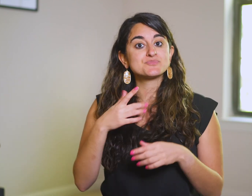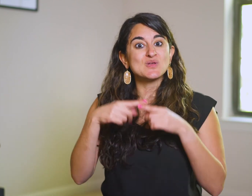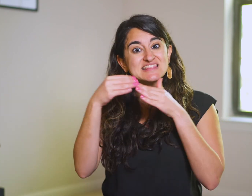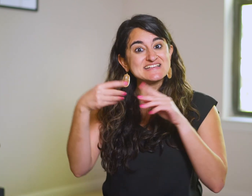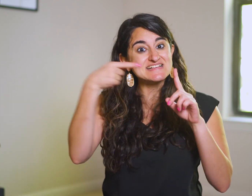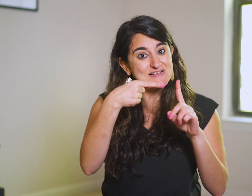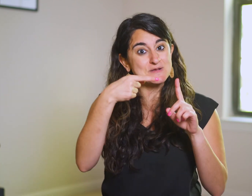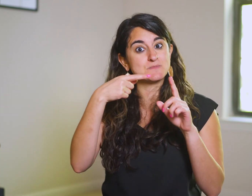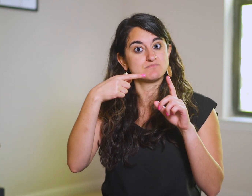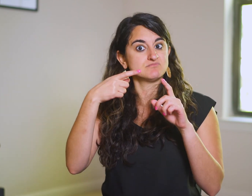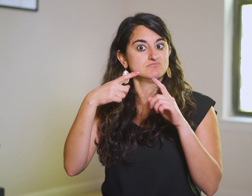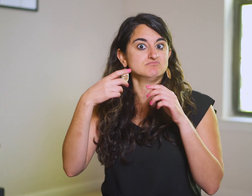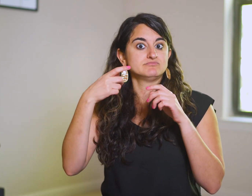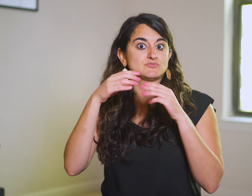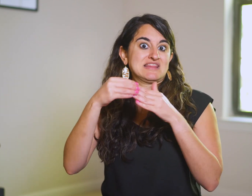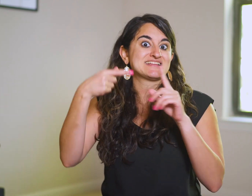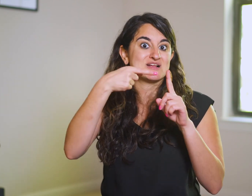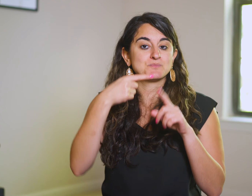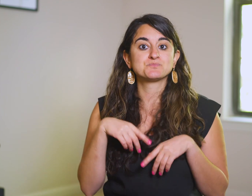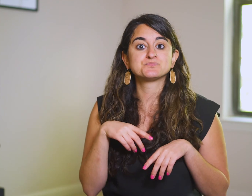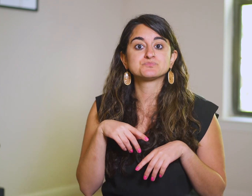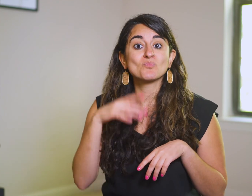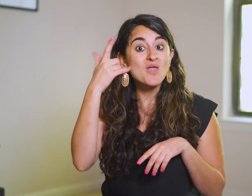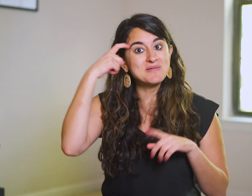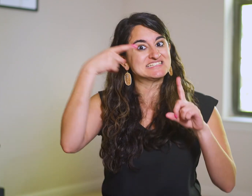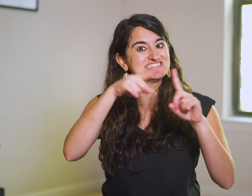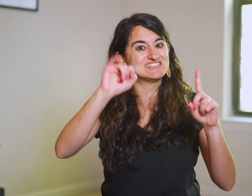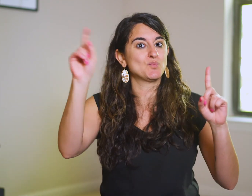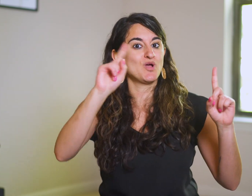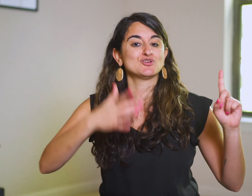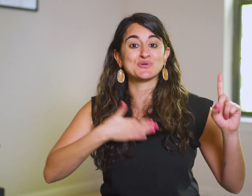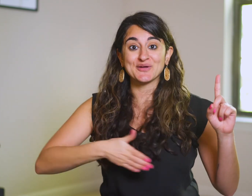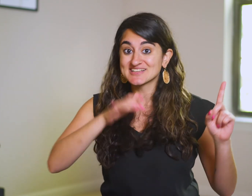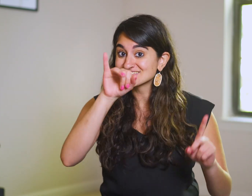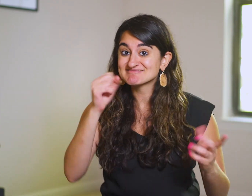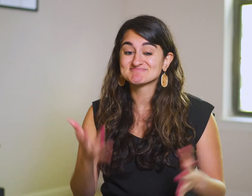to lead them to Himself. Because He is where the joy is!